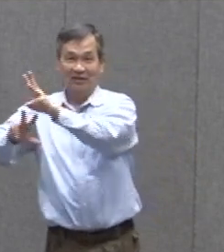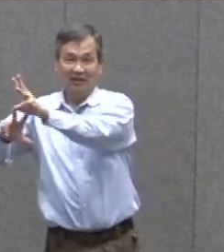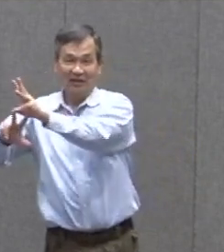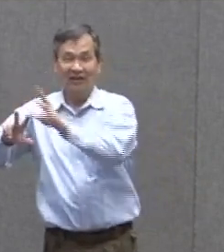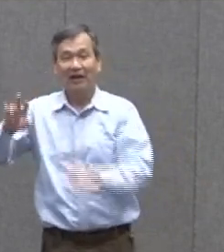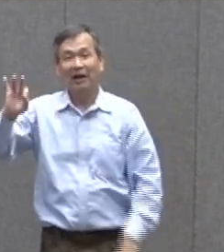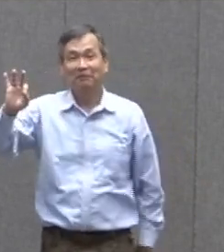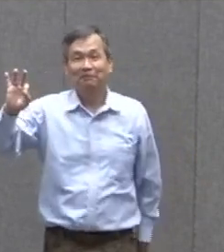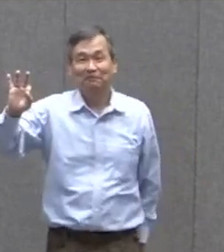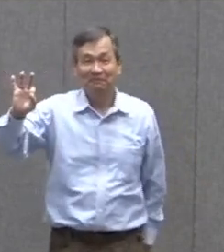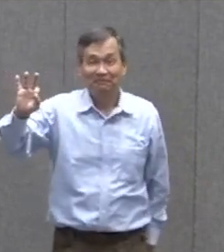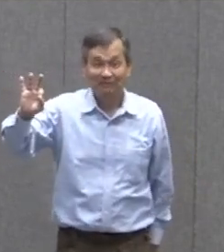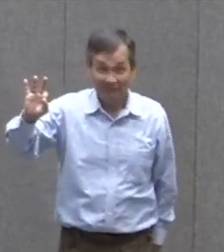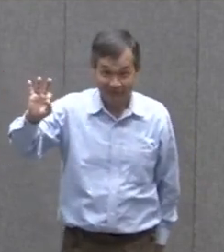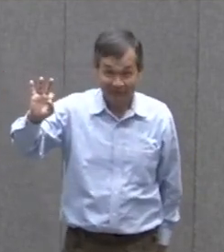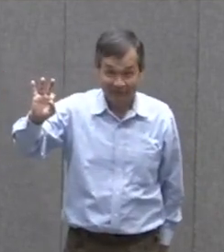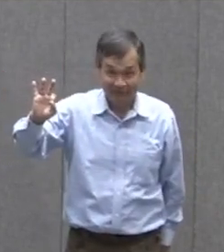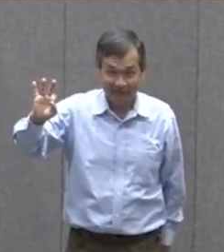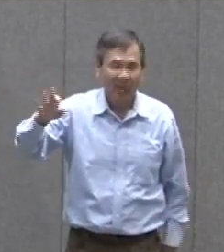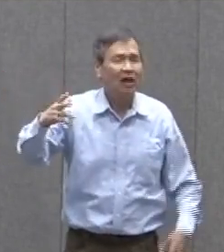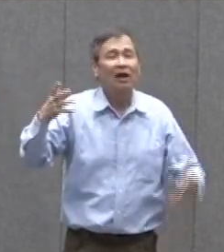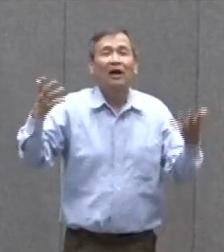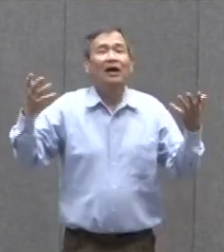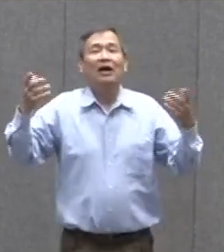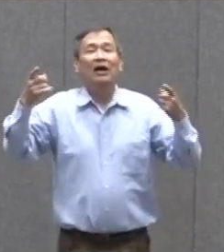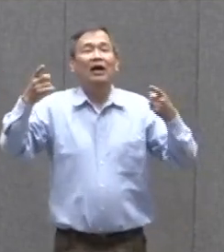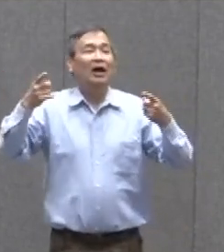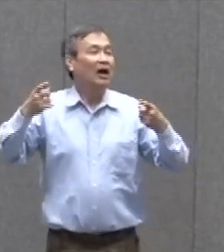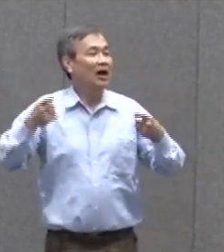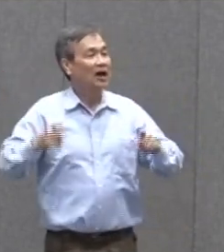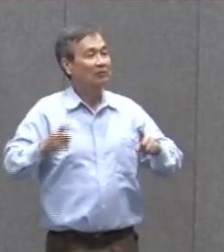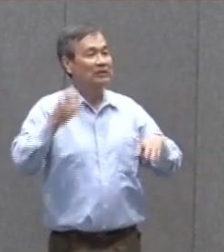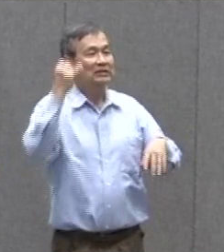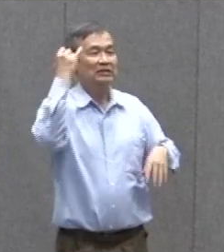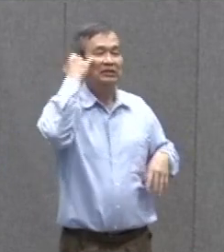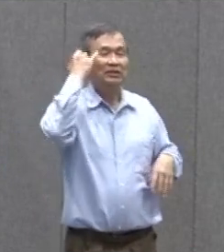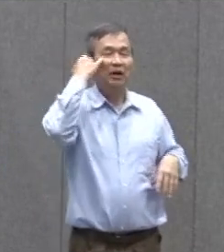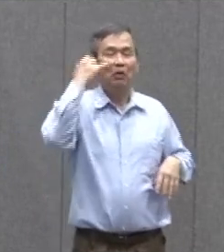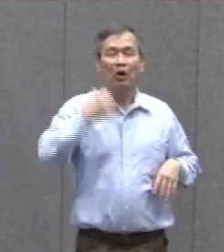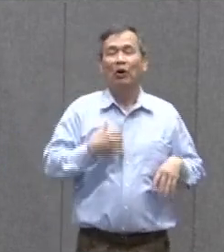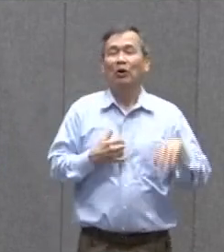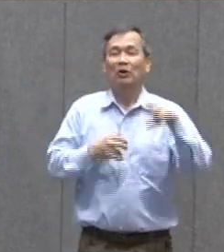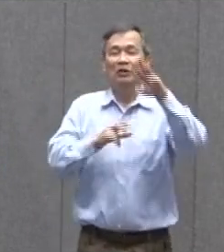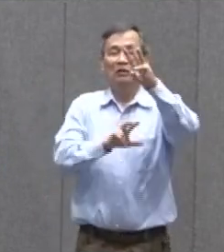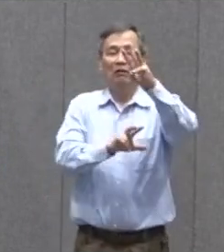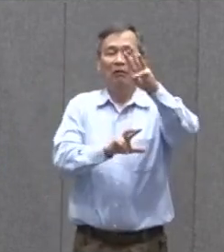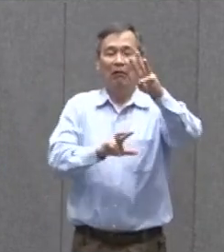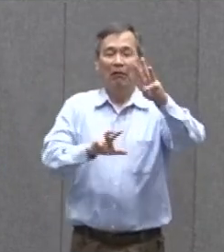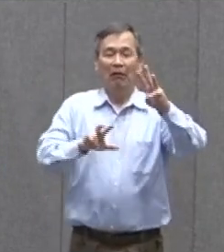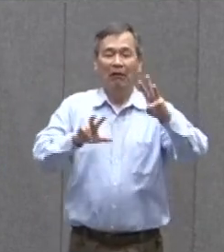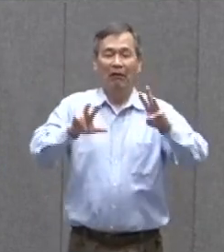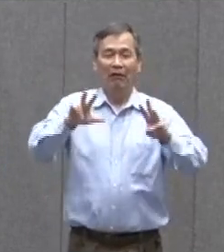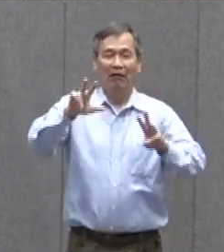nine. What happens if I switch the six and the three? Will I still get nine?